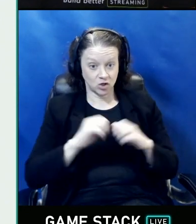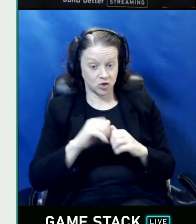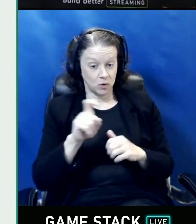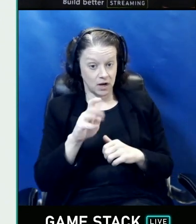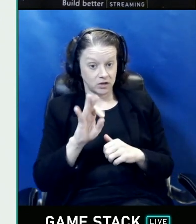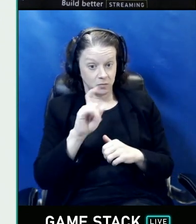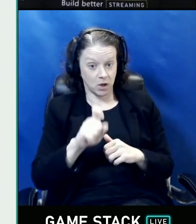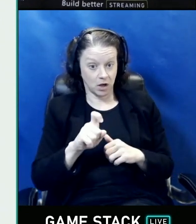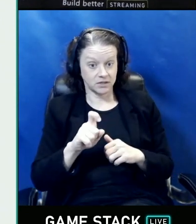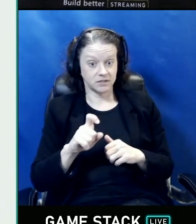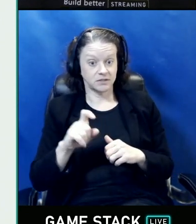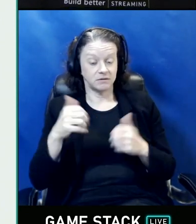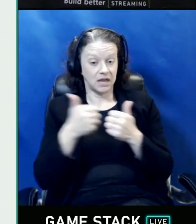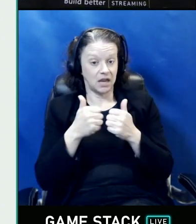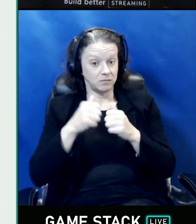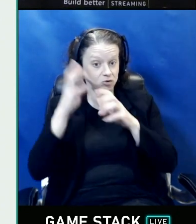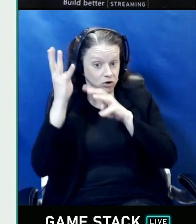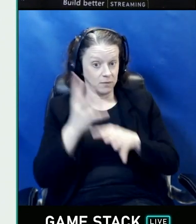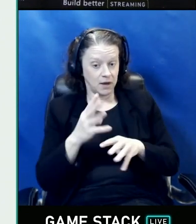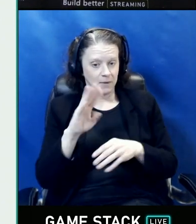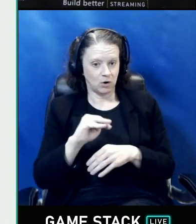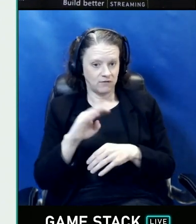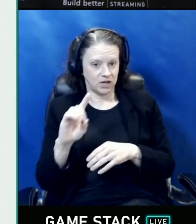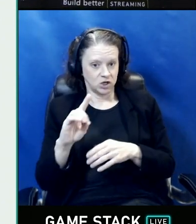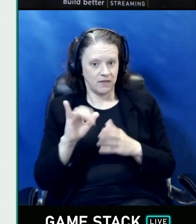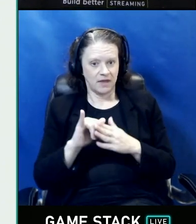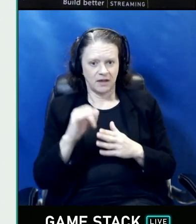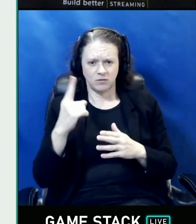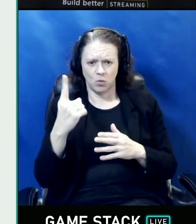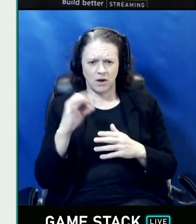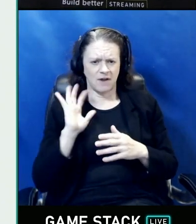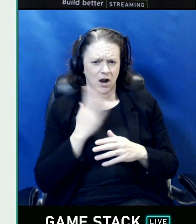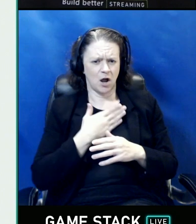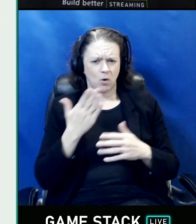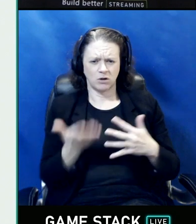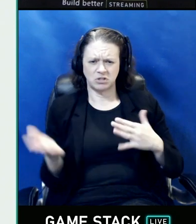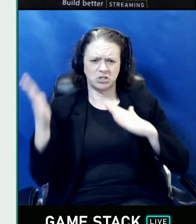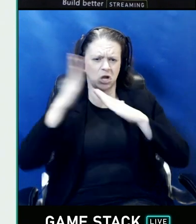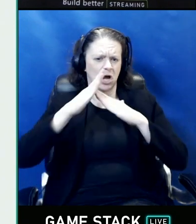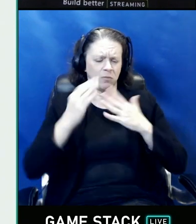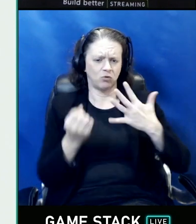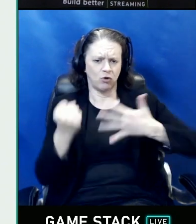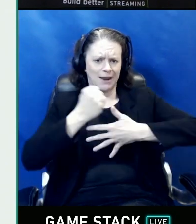has consistently been one of our top ranked titles across a variety of different metrics.